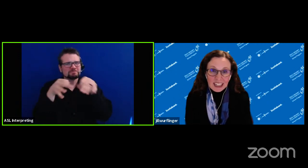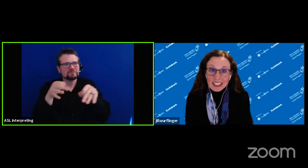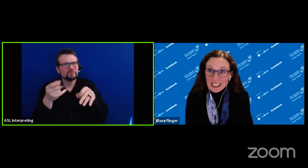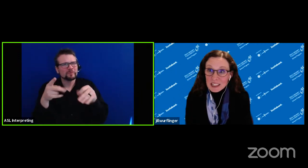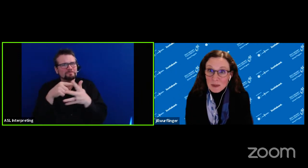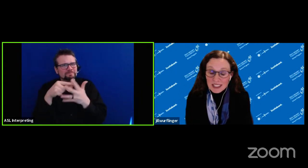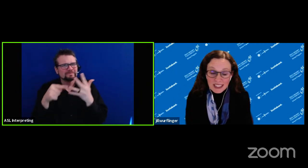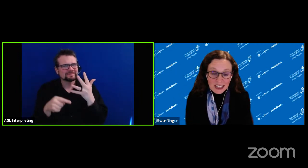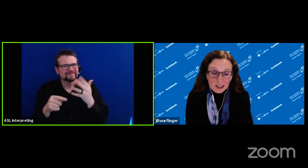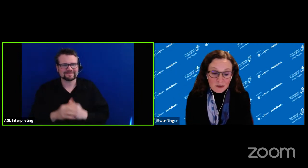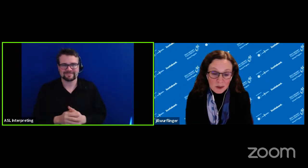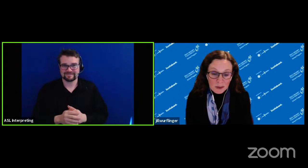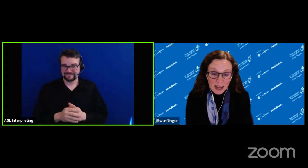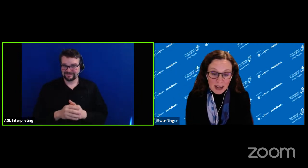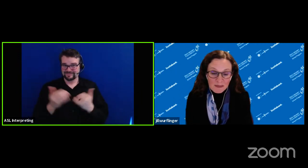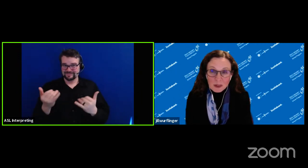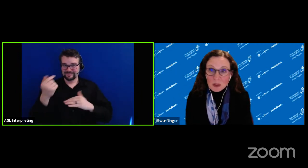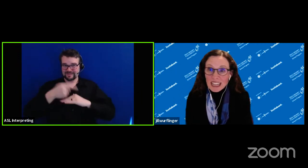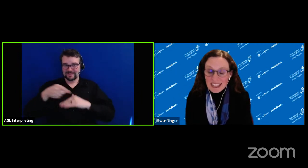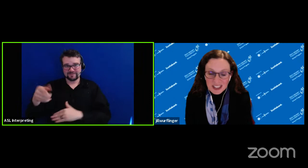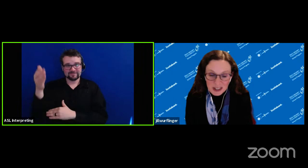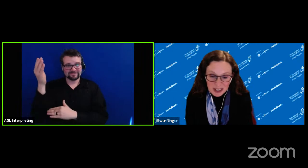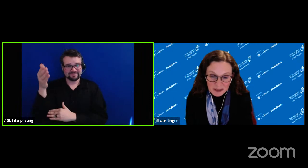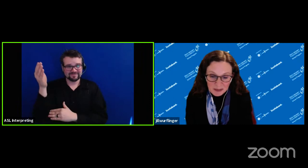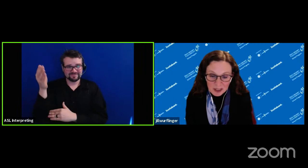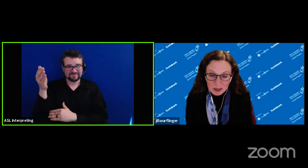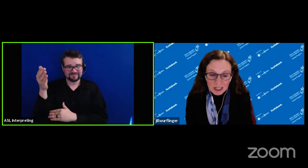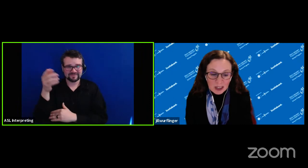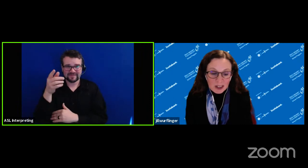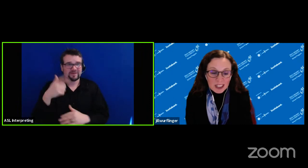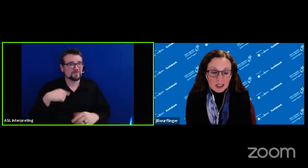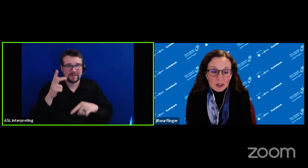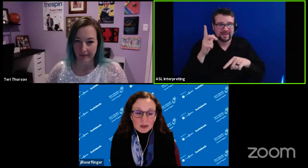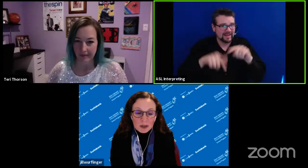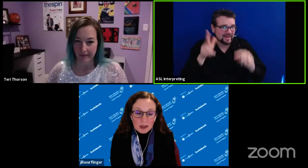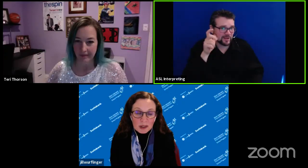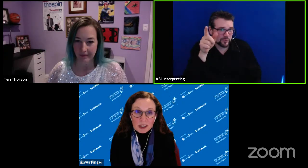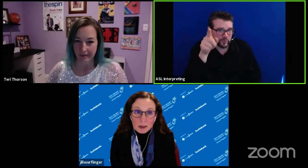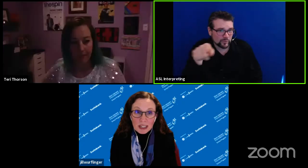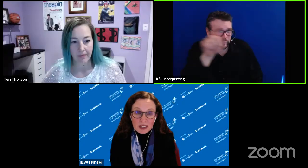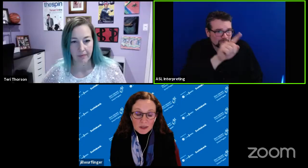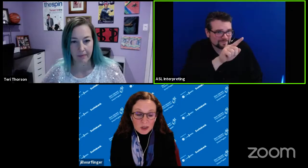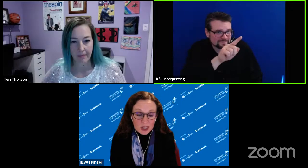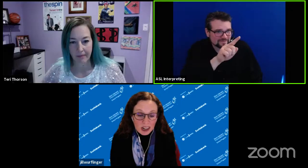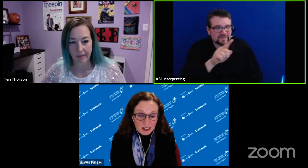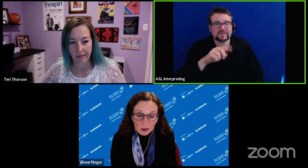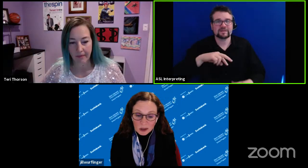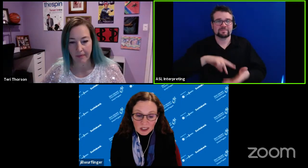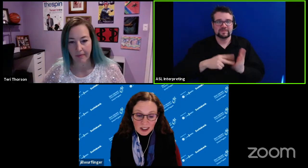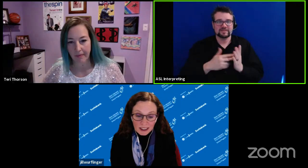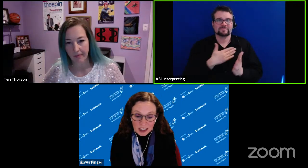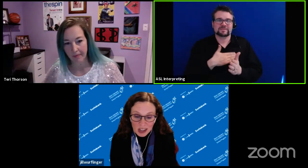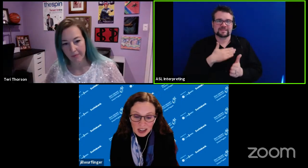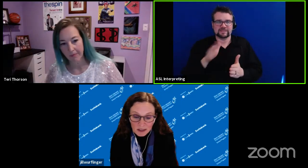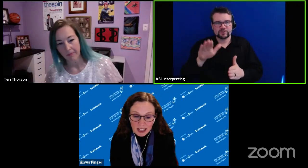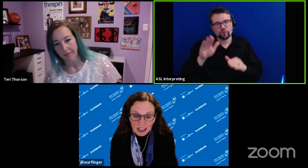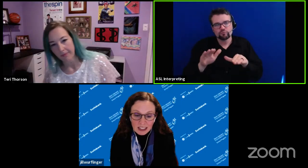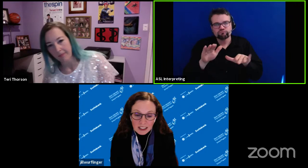IN THIS PRESENTATION FORMAT, WE CAN'T HEAR YOU. WE ENCOURAGE YOU TO POST YOUR QUESTIONS FOR TERI OR RHF IN THE